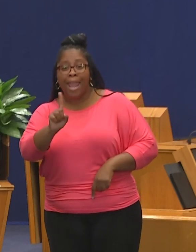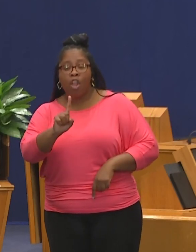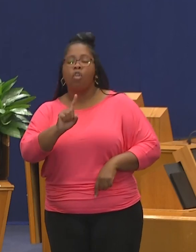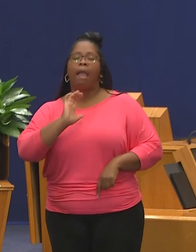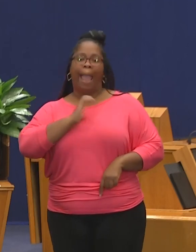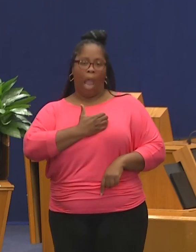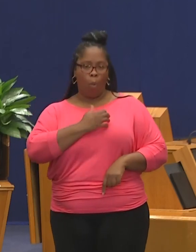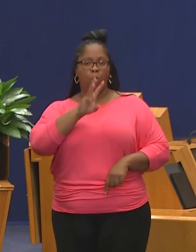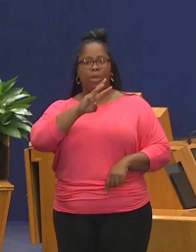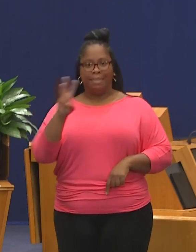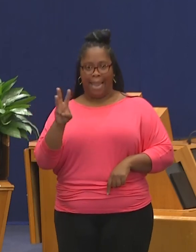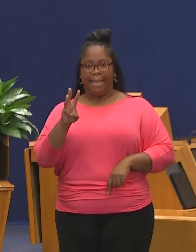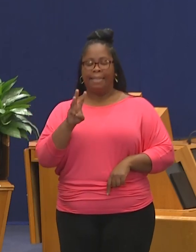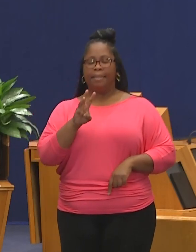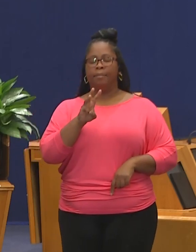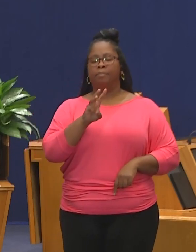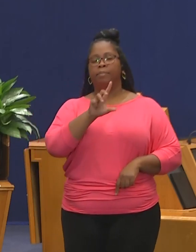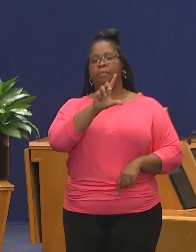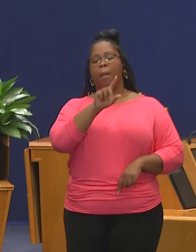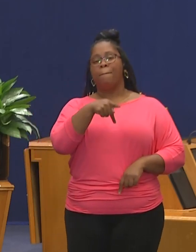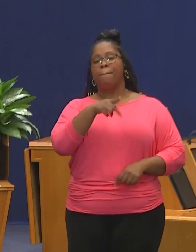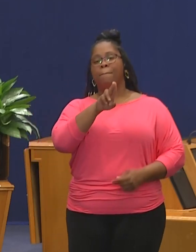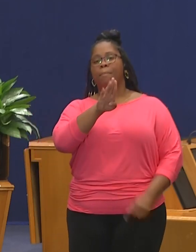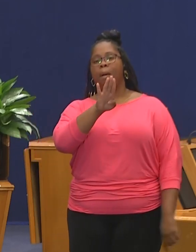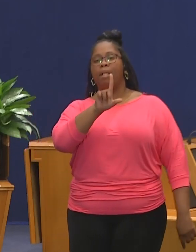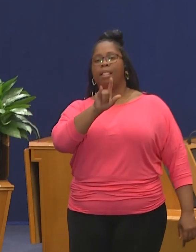REPORT ON L.A. COUNTY CASES ON